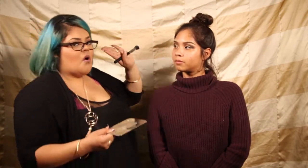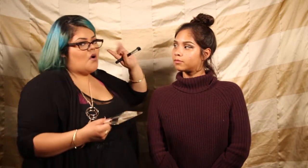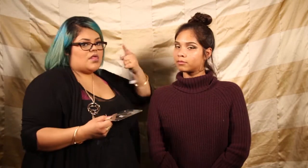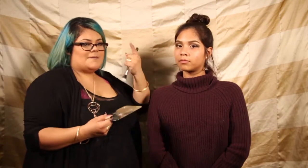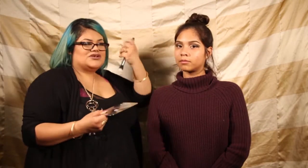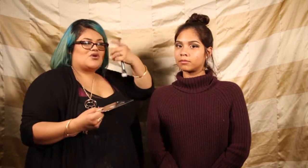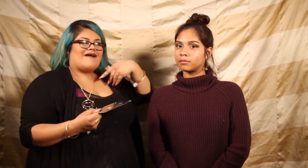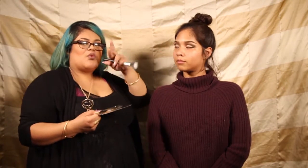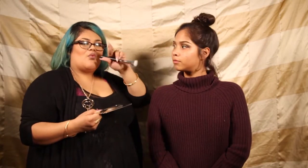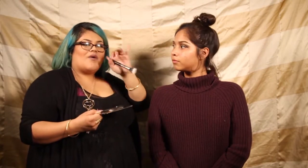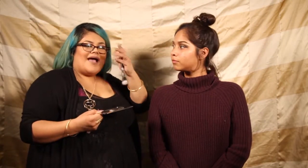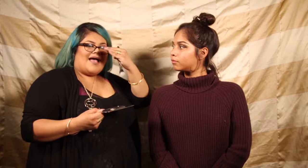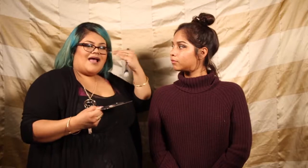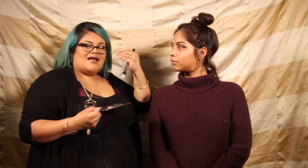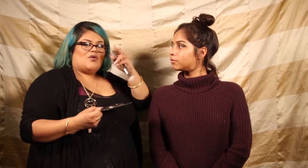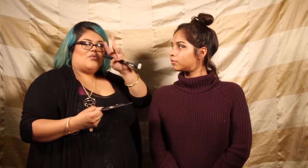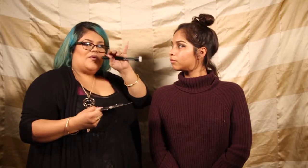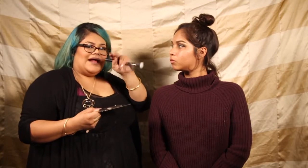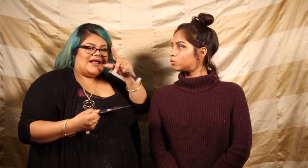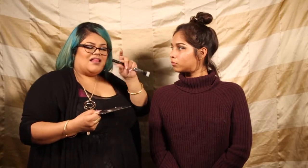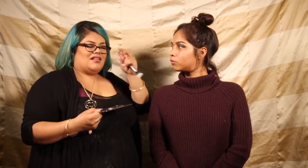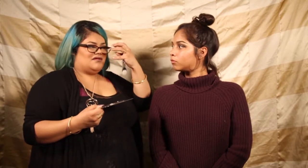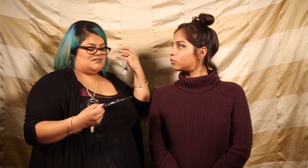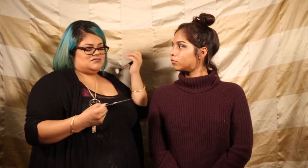to prevent crack..wrinkle..